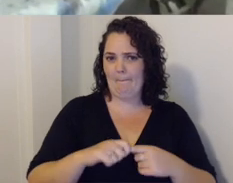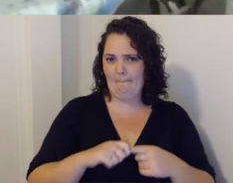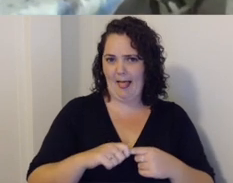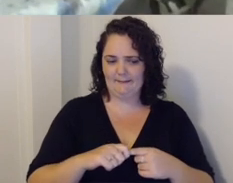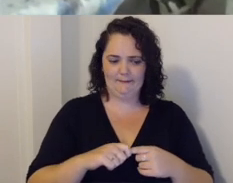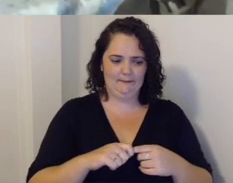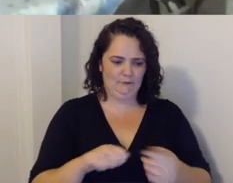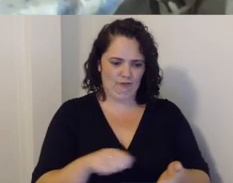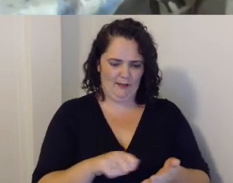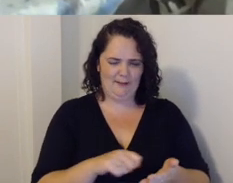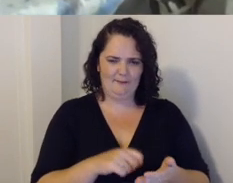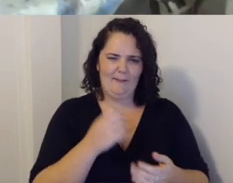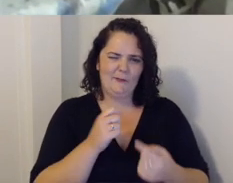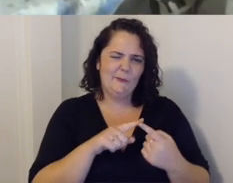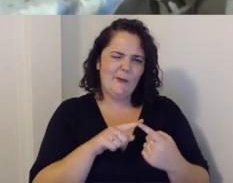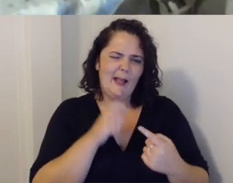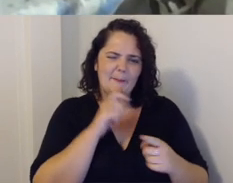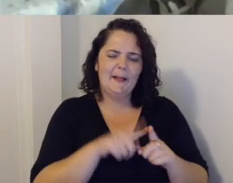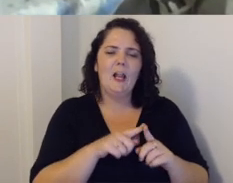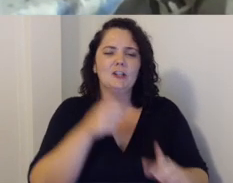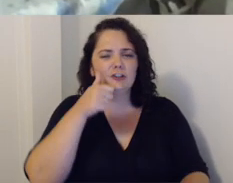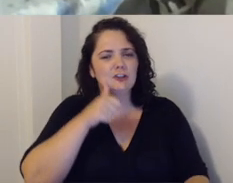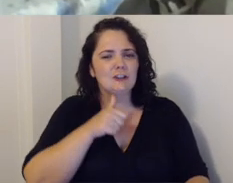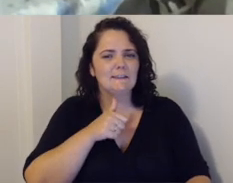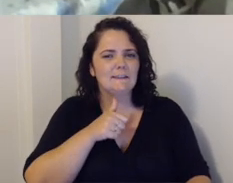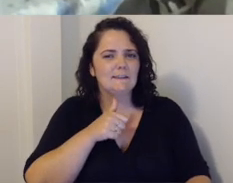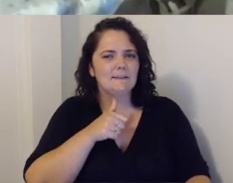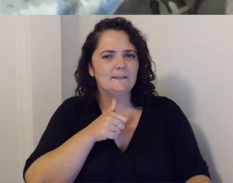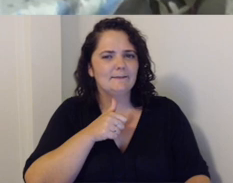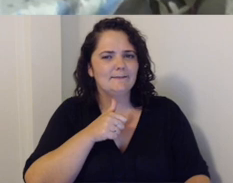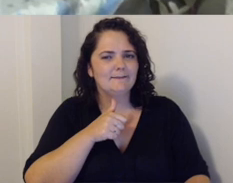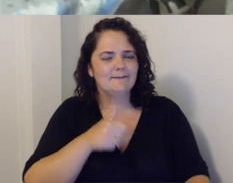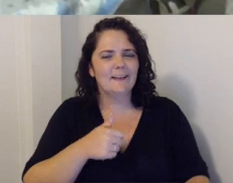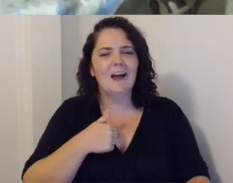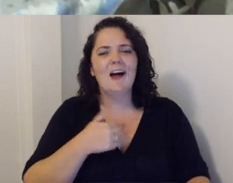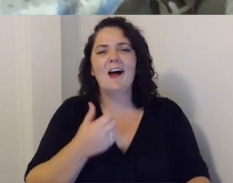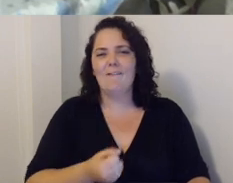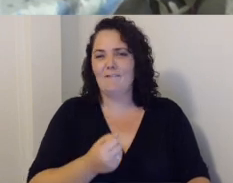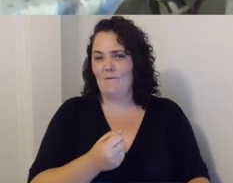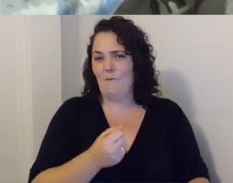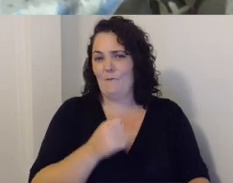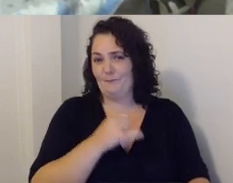that's a little bit of a cheater eraser because I have a special vinyl eraser that actually has